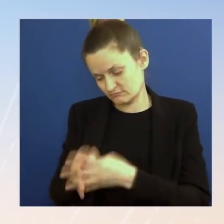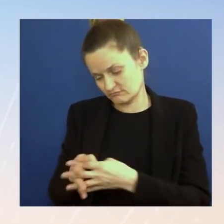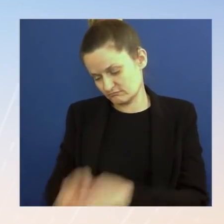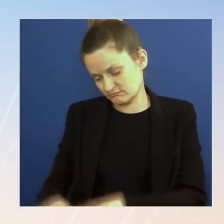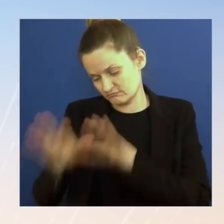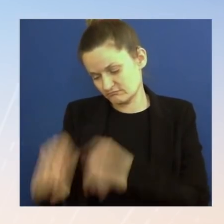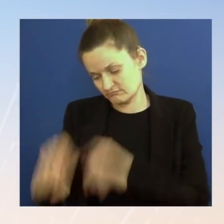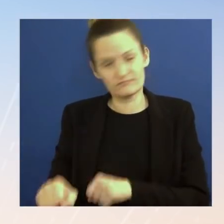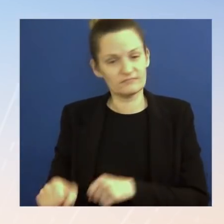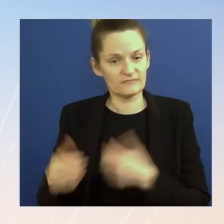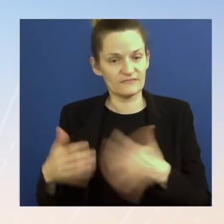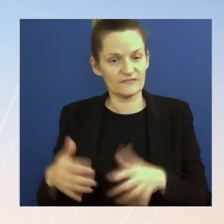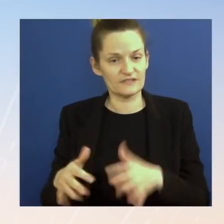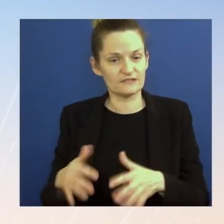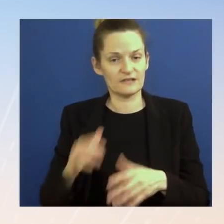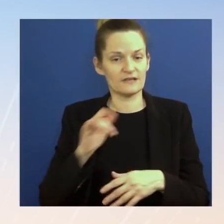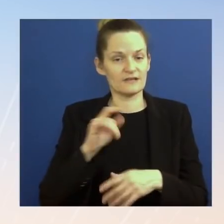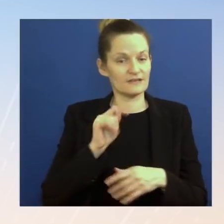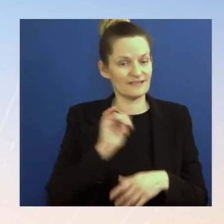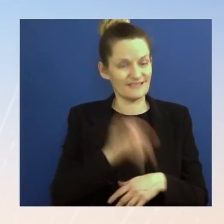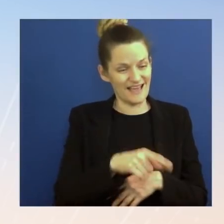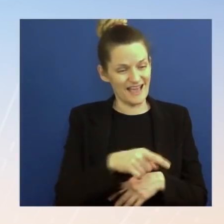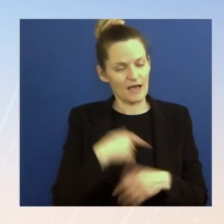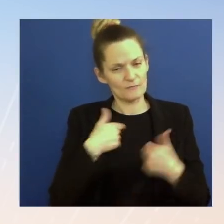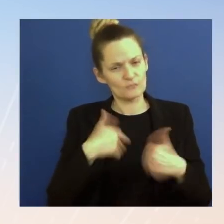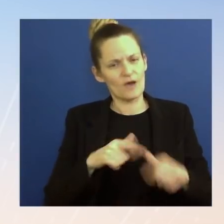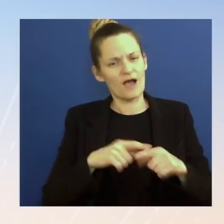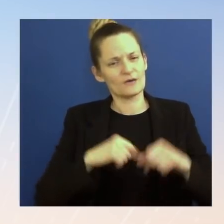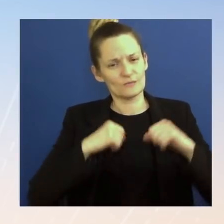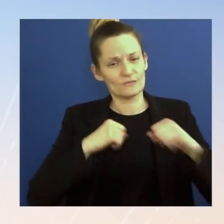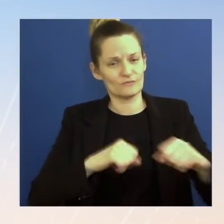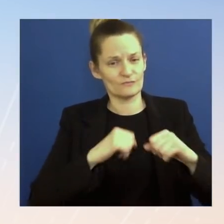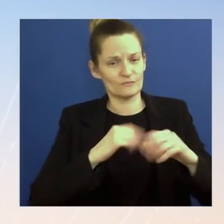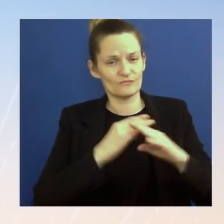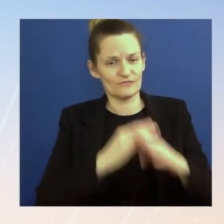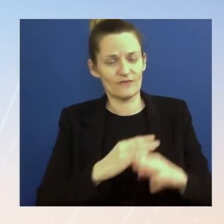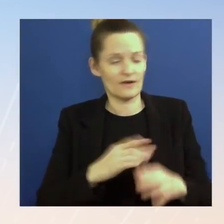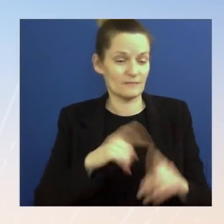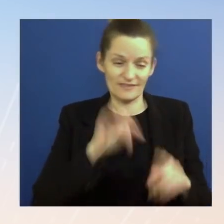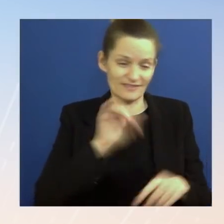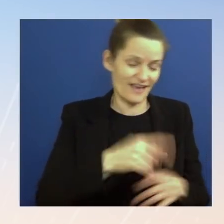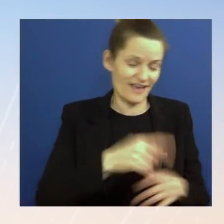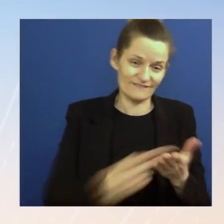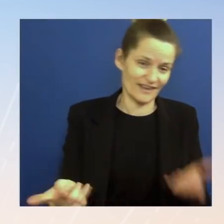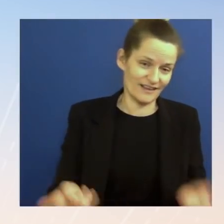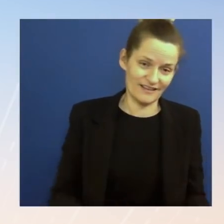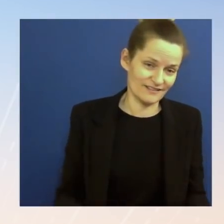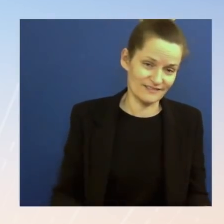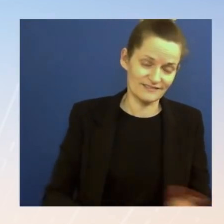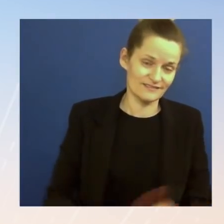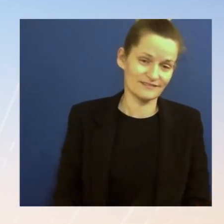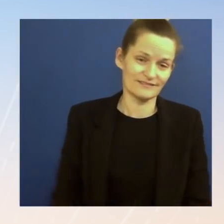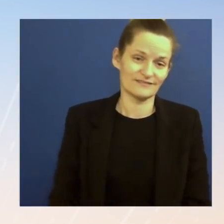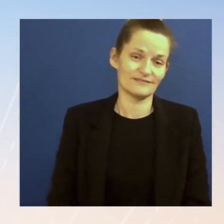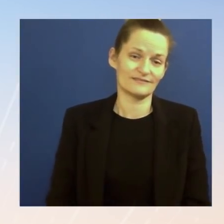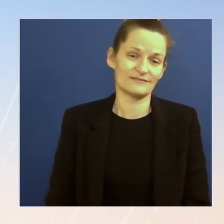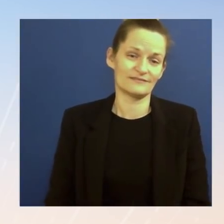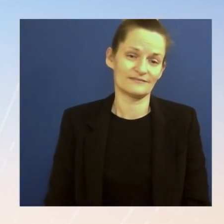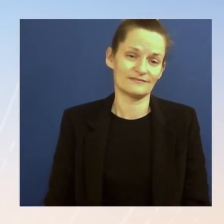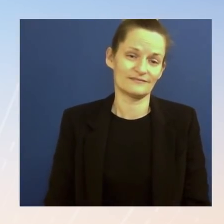Is it the view of the White House that Mr. Putin could not be deterred by any set of steps? Or are you willing to concede